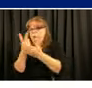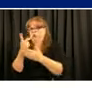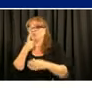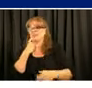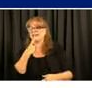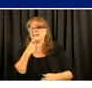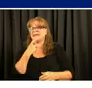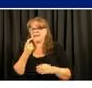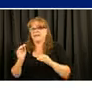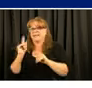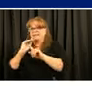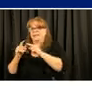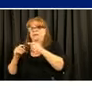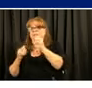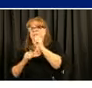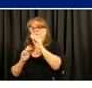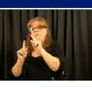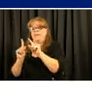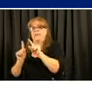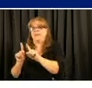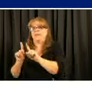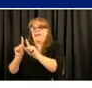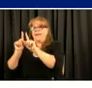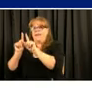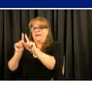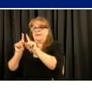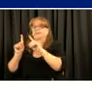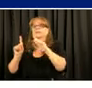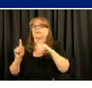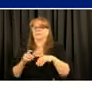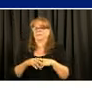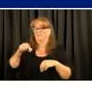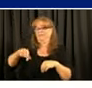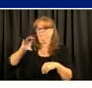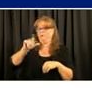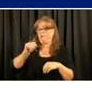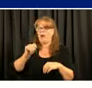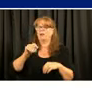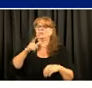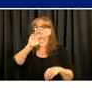we're seeing here in the state and we believe this is part of an overall trend where we're seeing